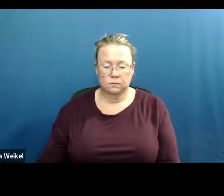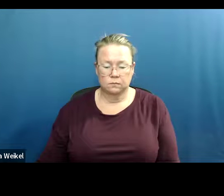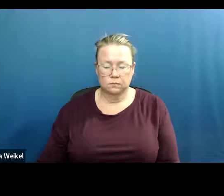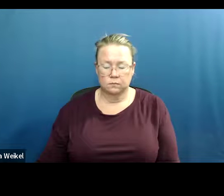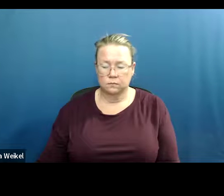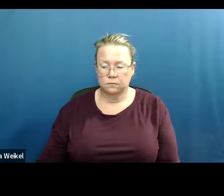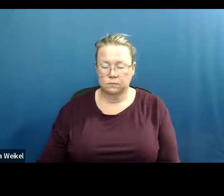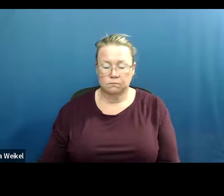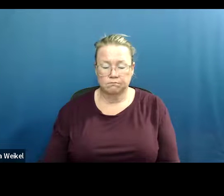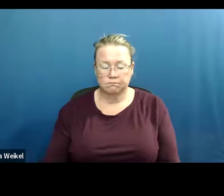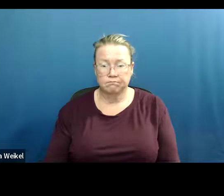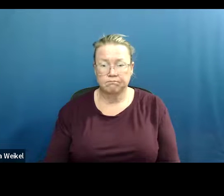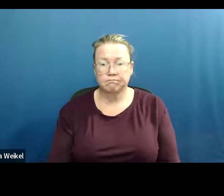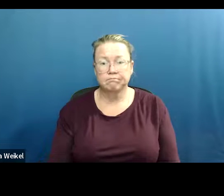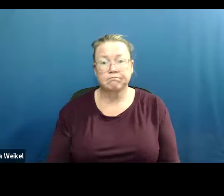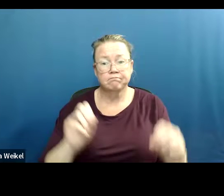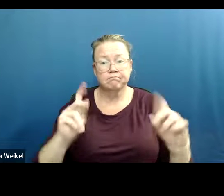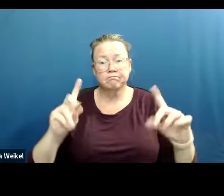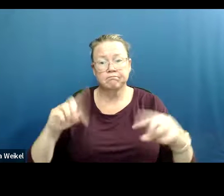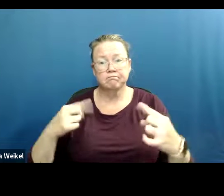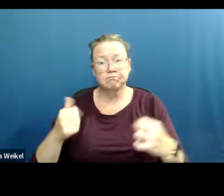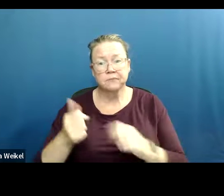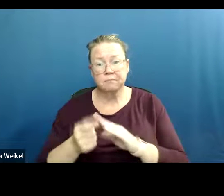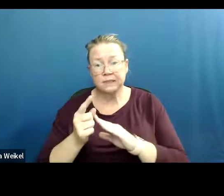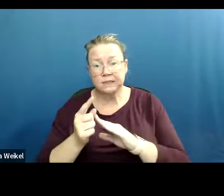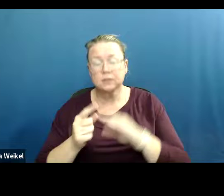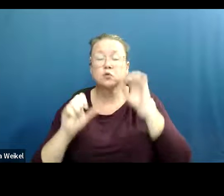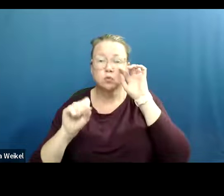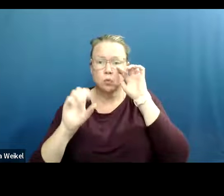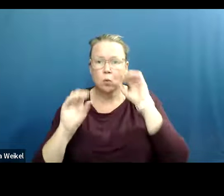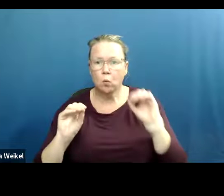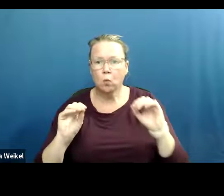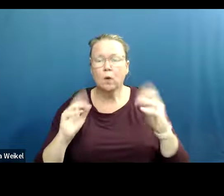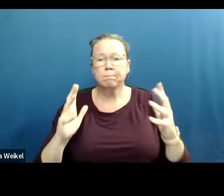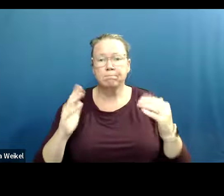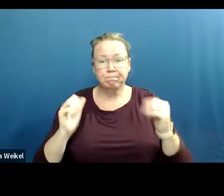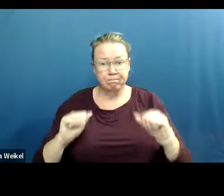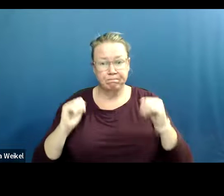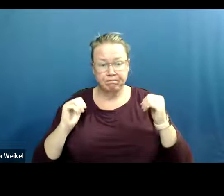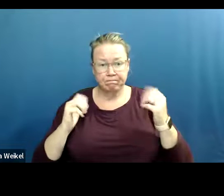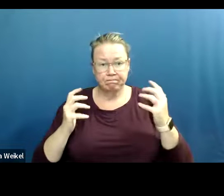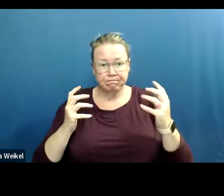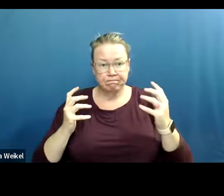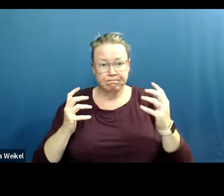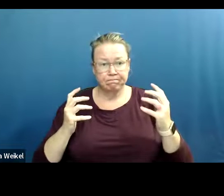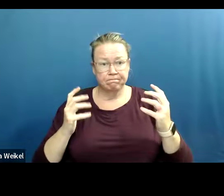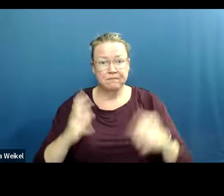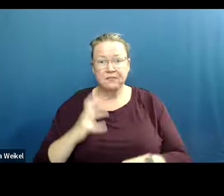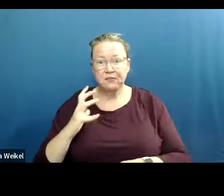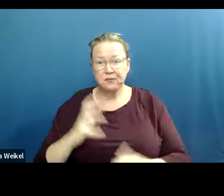Harm (He/Him): Alright, it's been 10 min so we can Harm (He/Him): officially start.